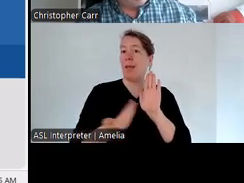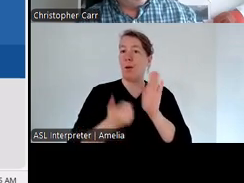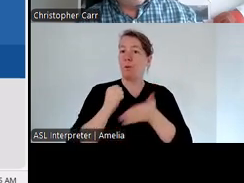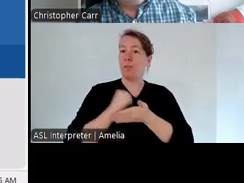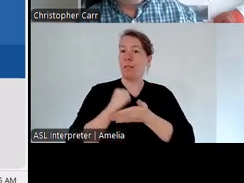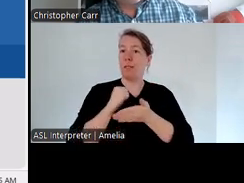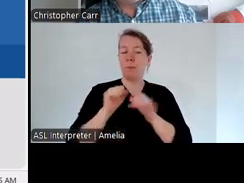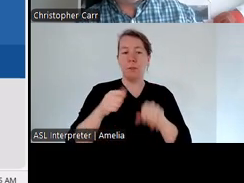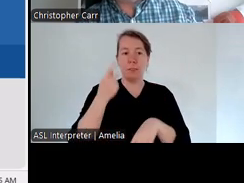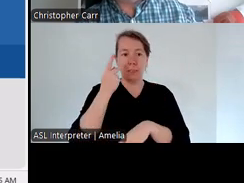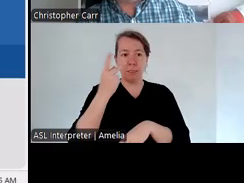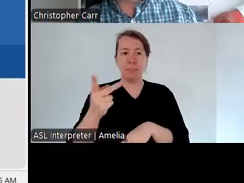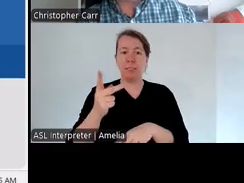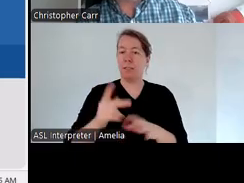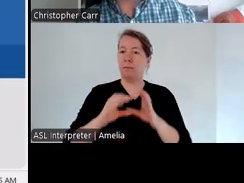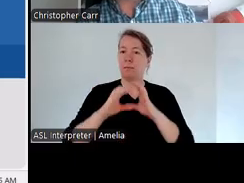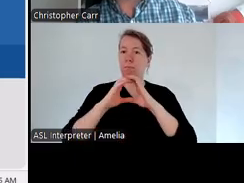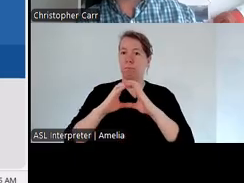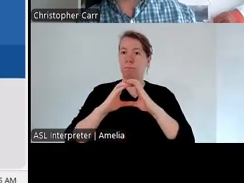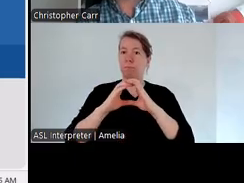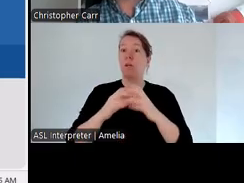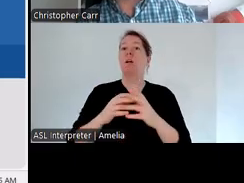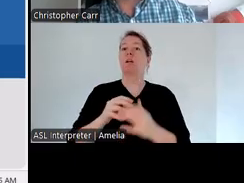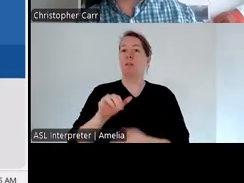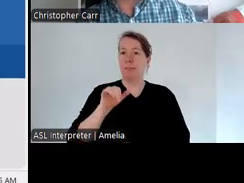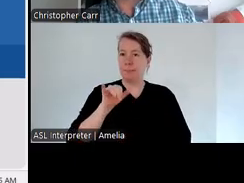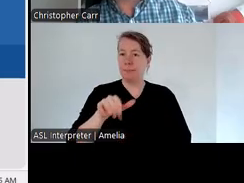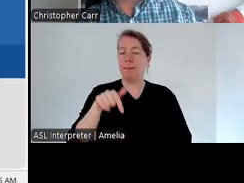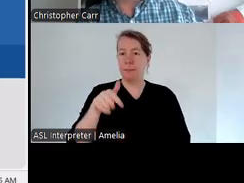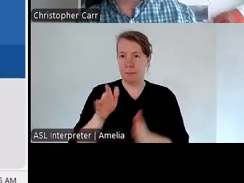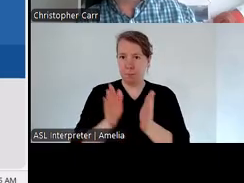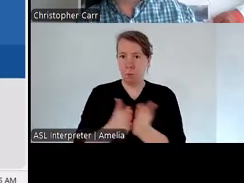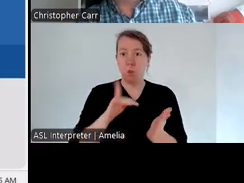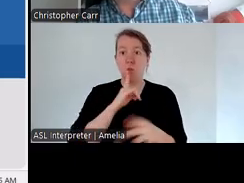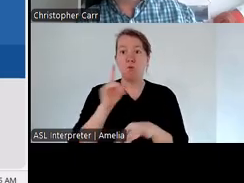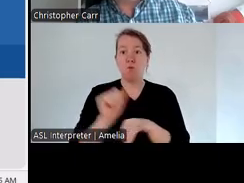something that would trigger and show folks, oh, this is a book that has passed certification,